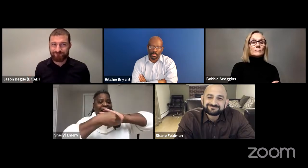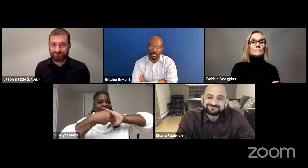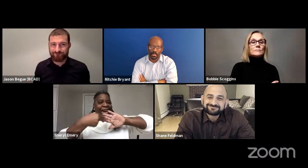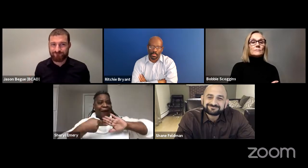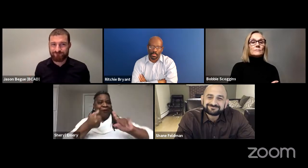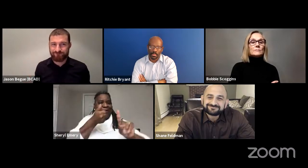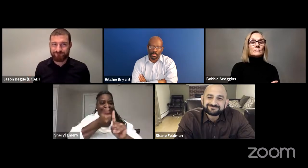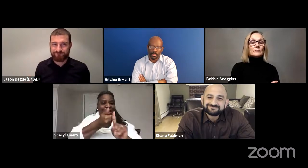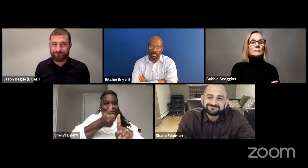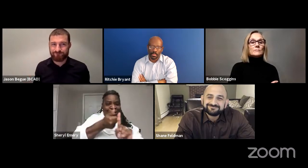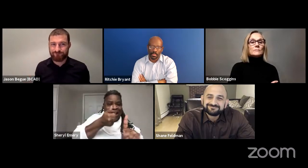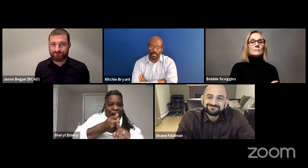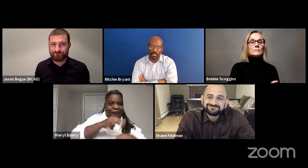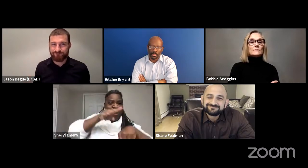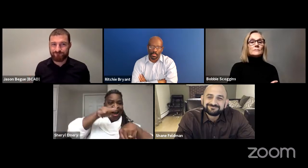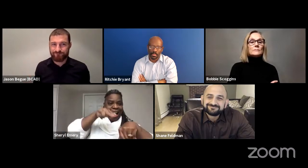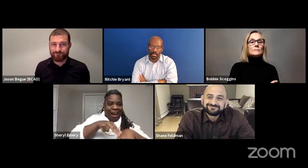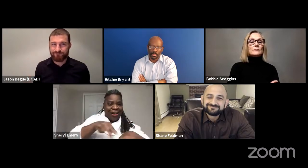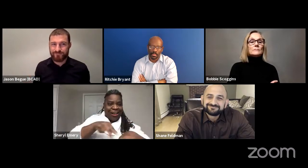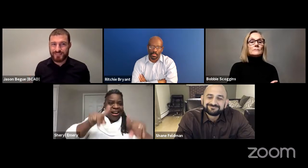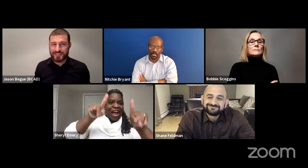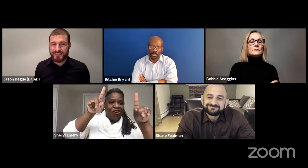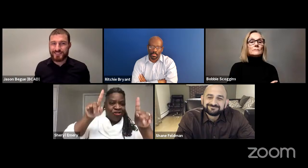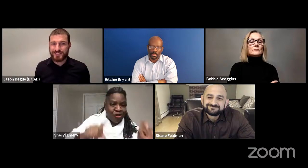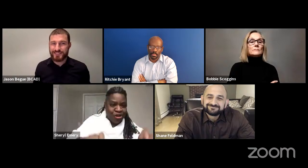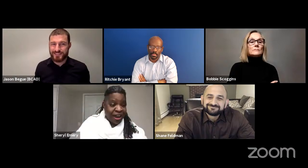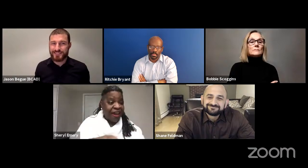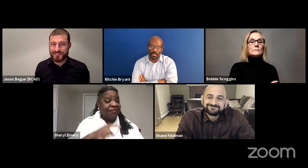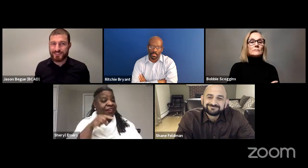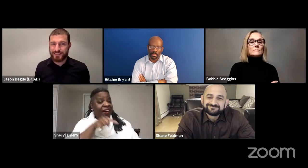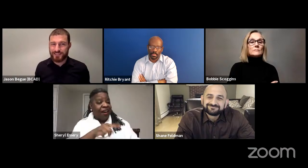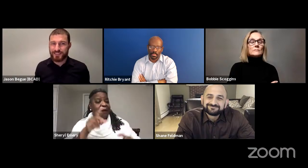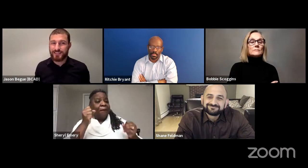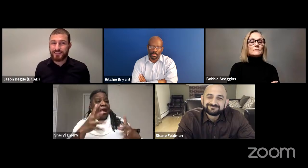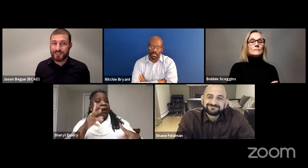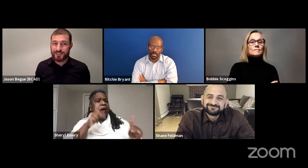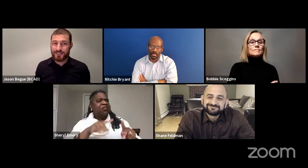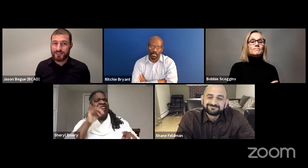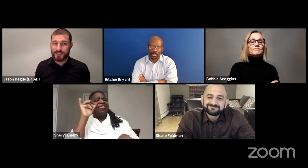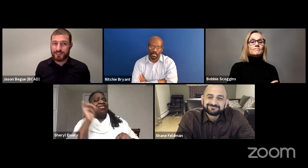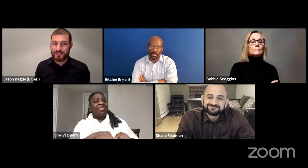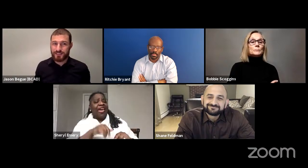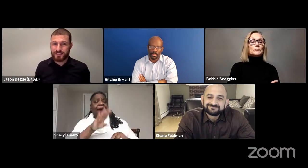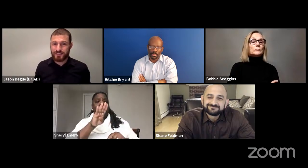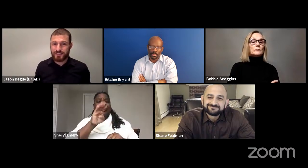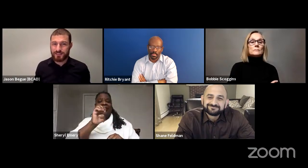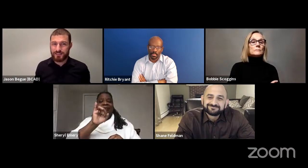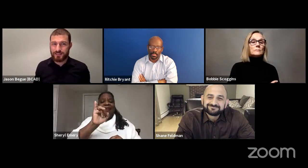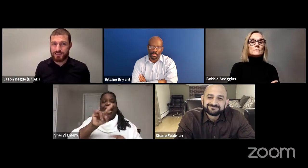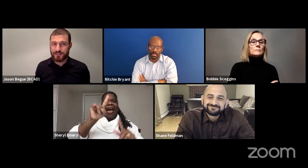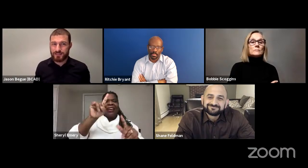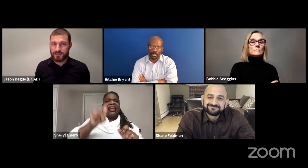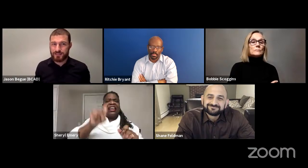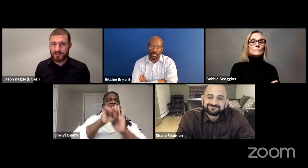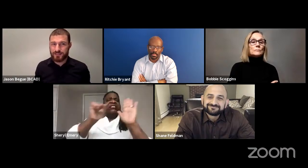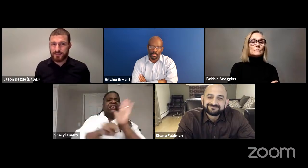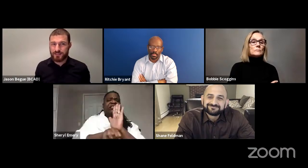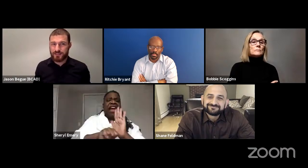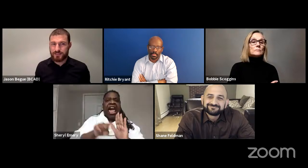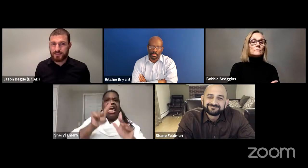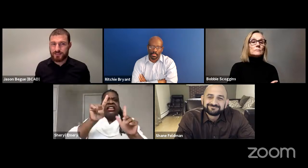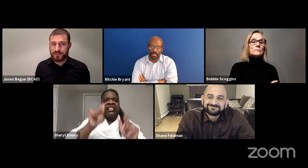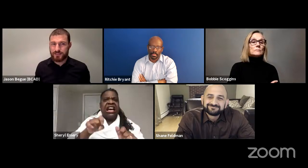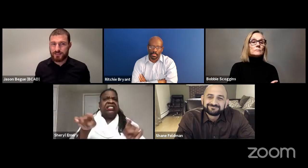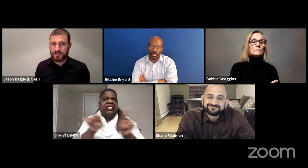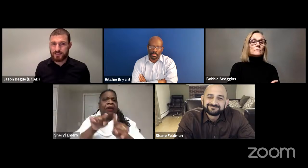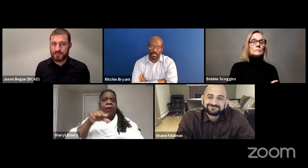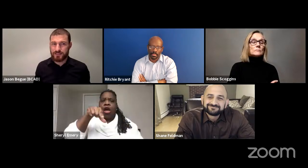right or wrong, yet at that time it was rated as a national level exam, but the BEI is a